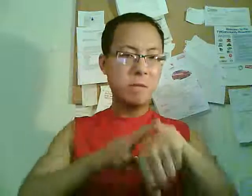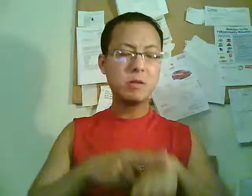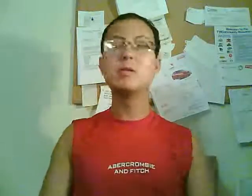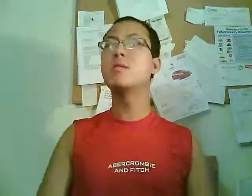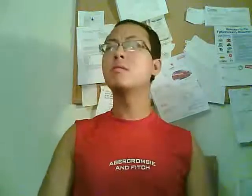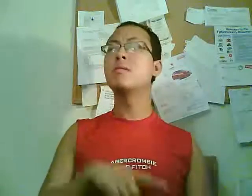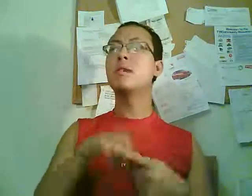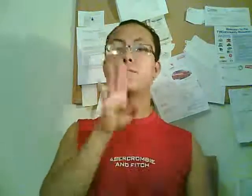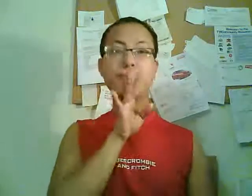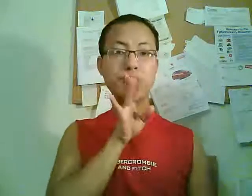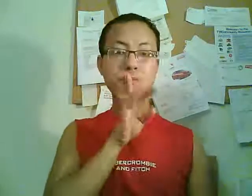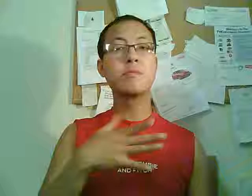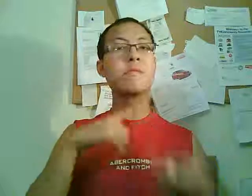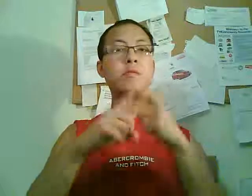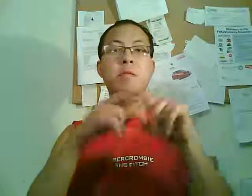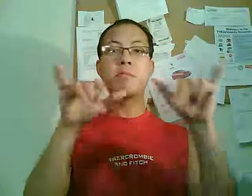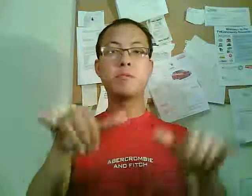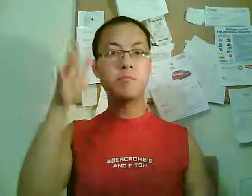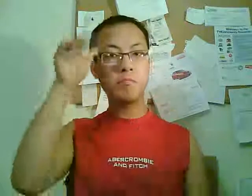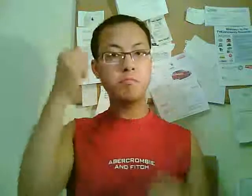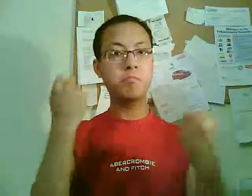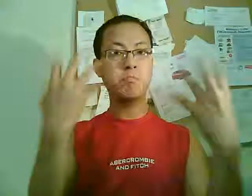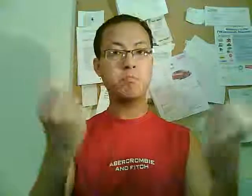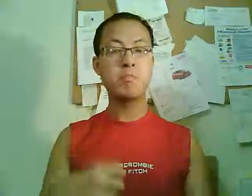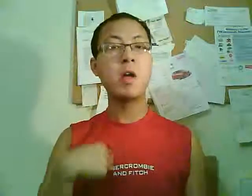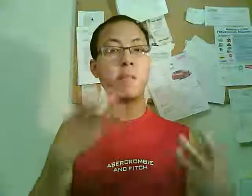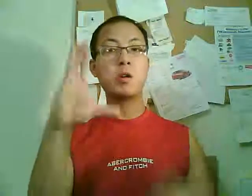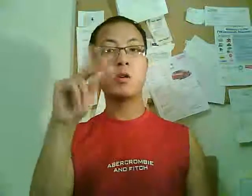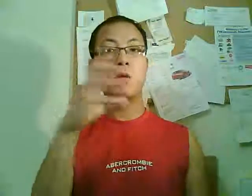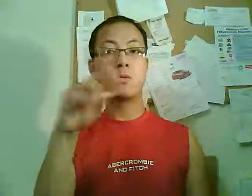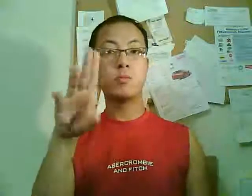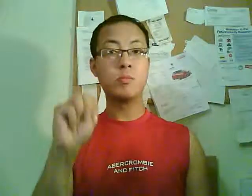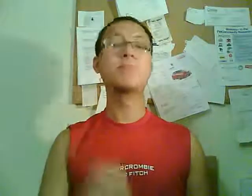The bartender tried to speak and my friend was stubborn. He signed again, "I want a Coke and Rum."